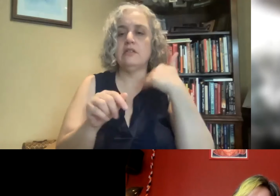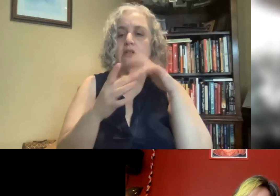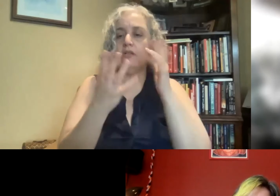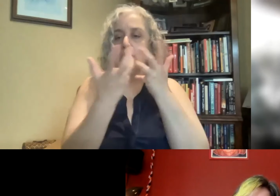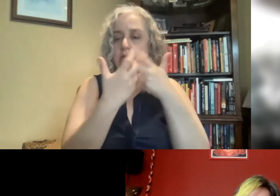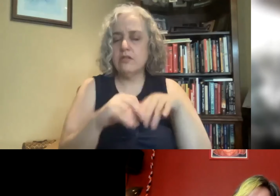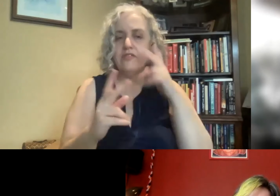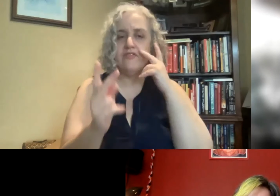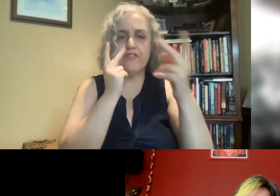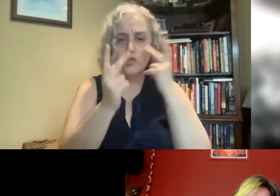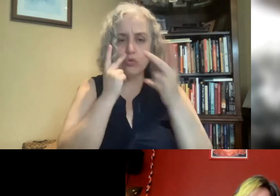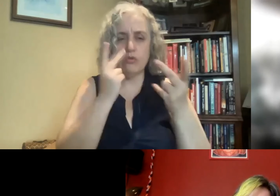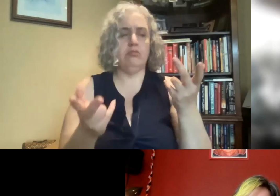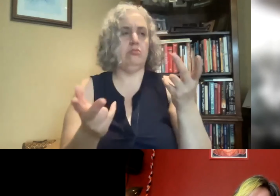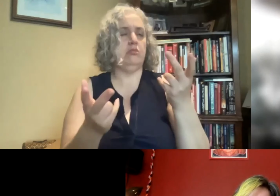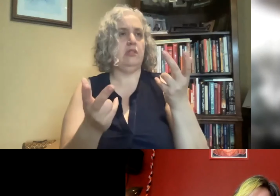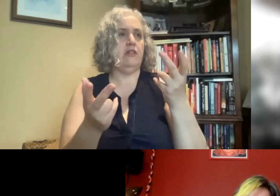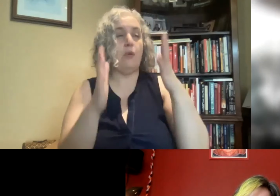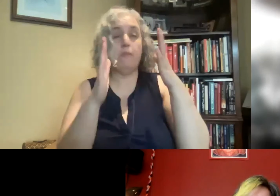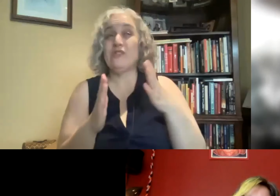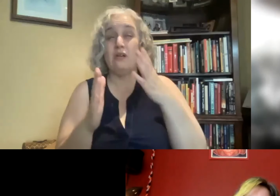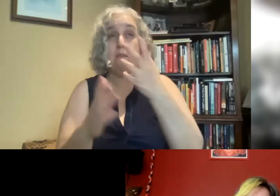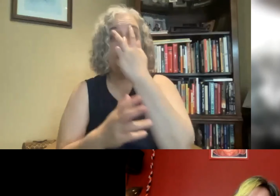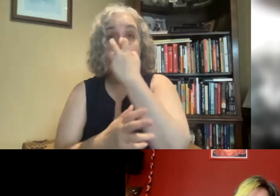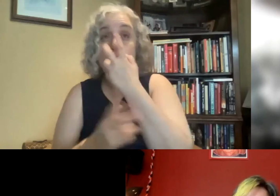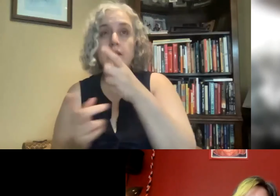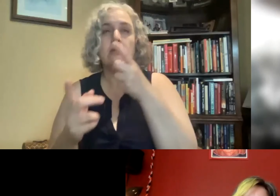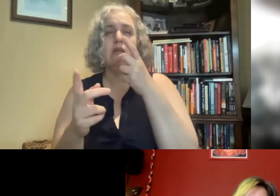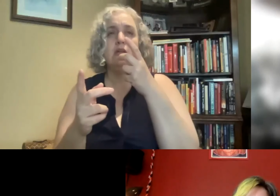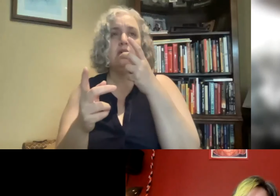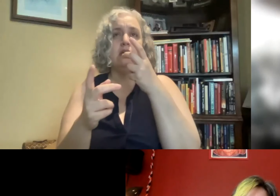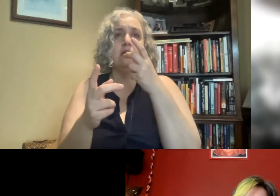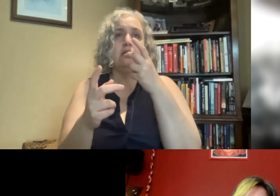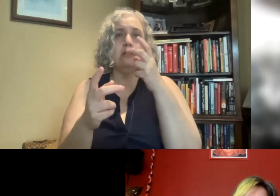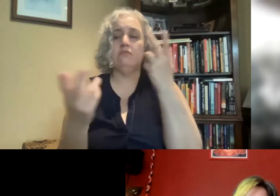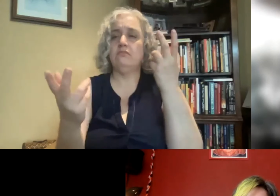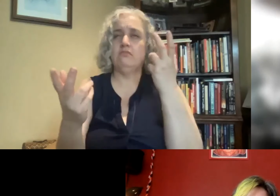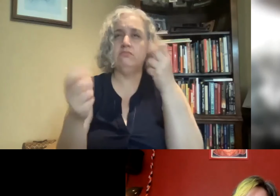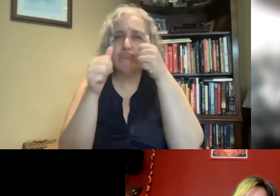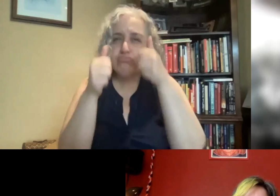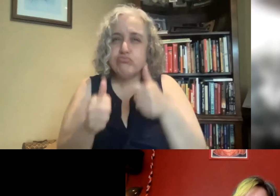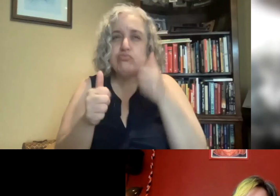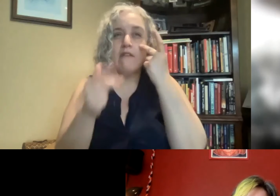visual for someone that can't see, that visual information or those objects,